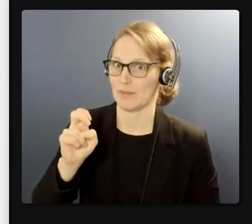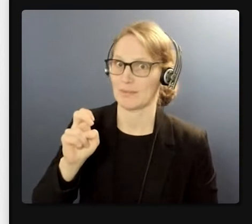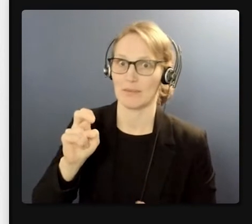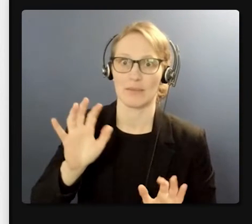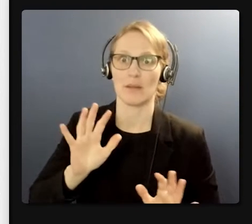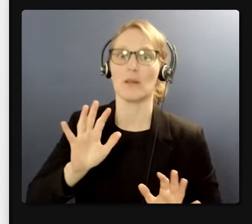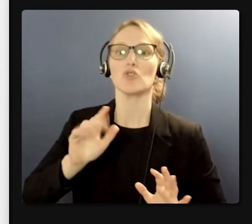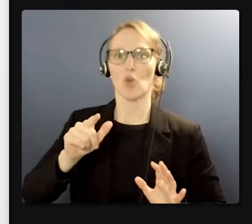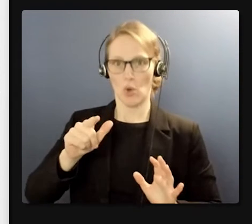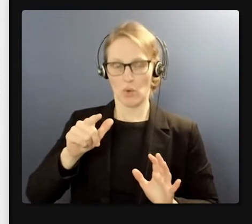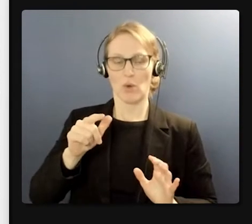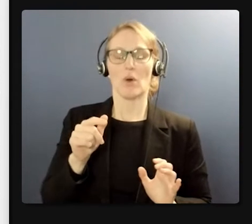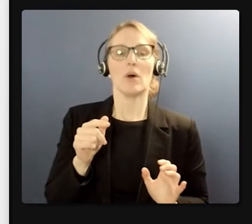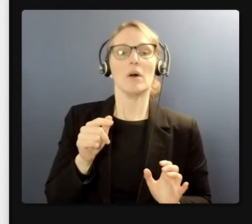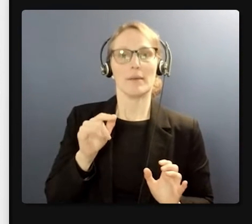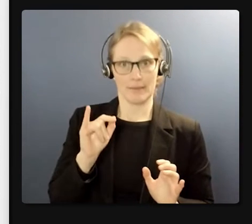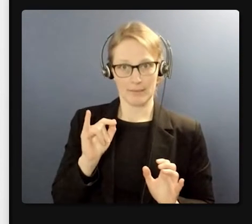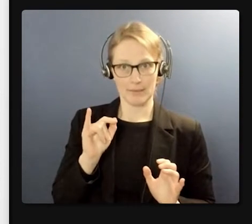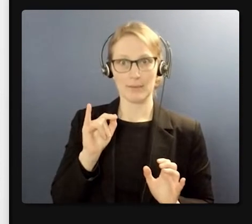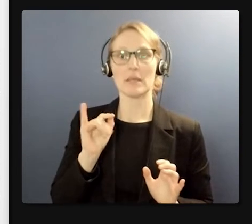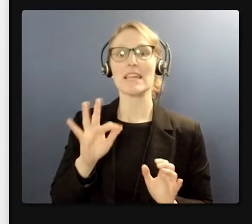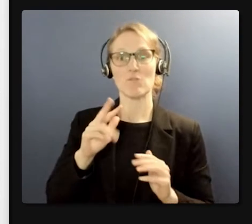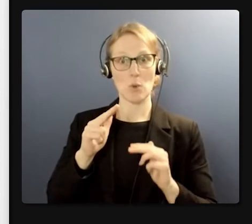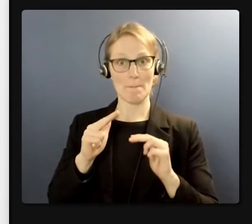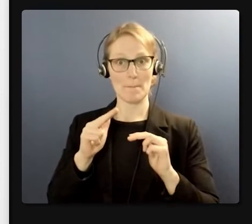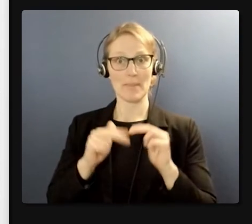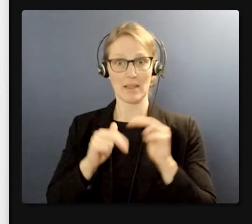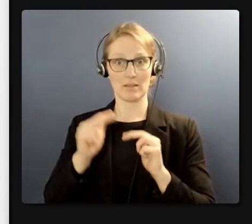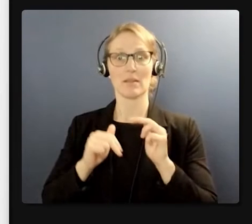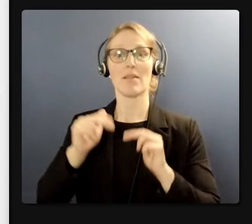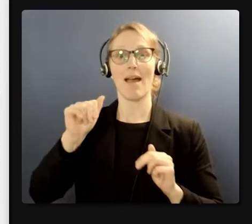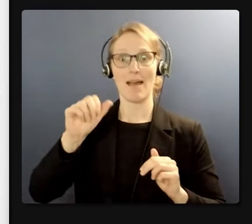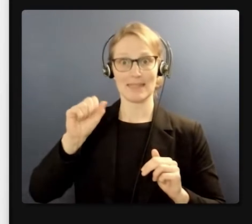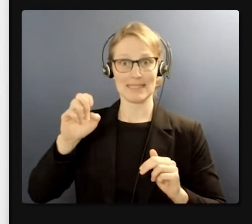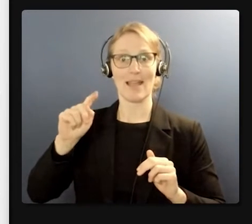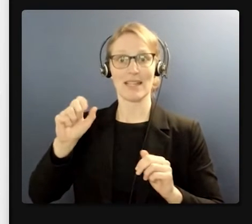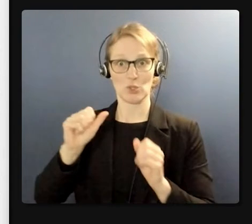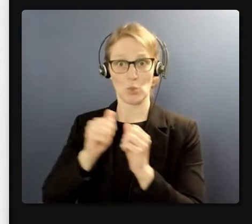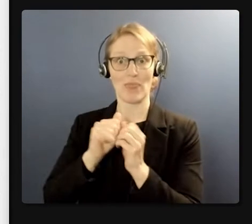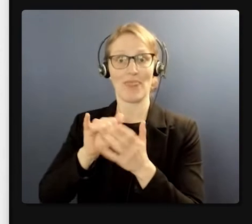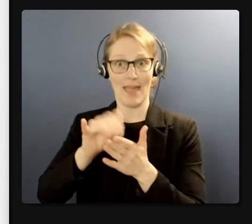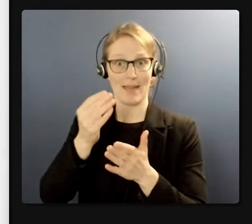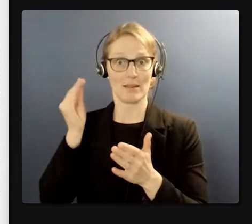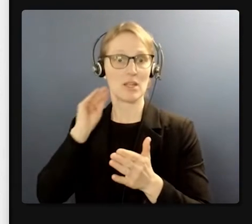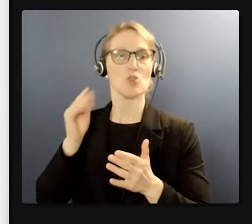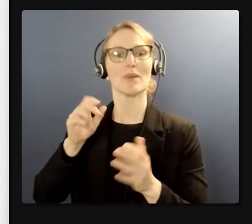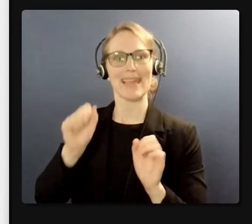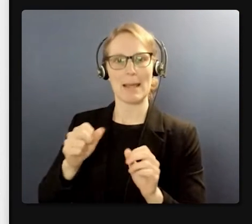So if you build that asset with this in mind, you could build a shadow like this.